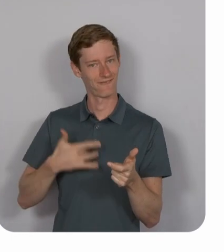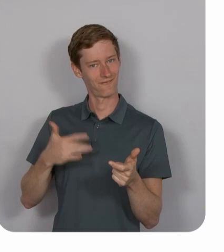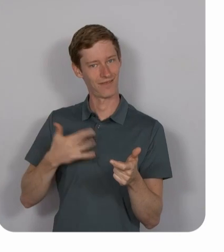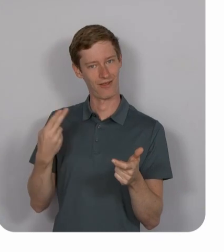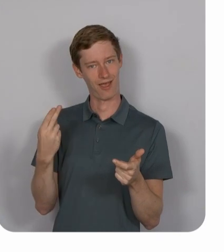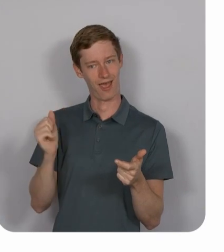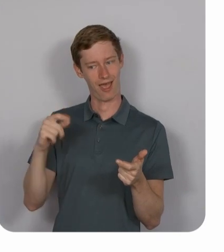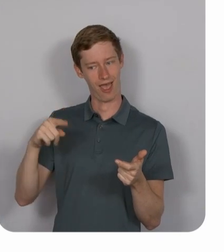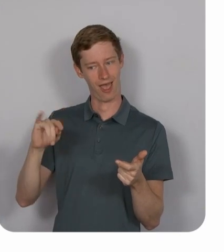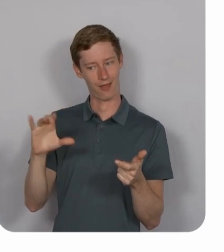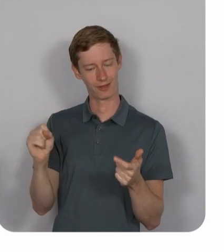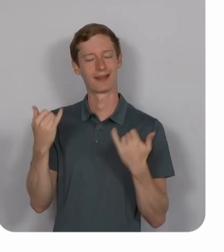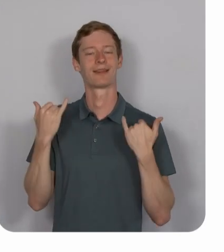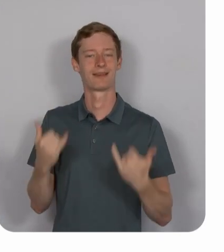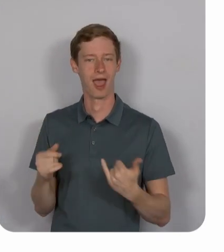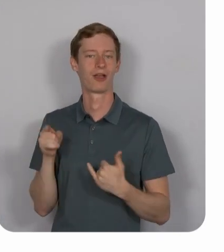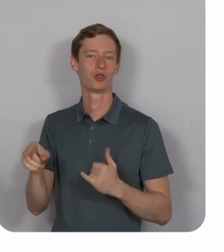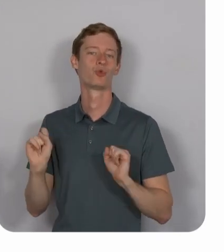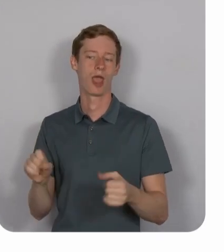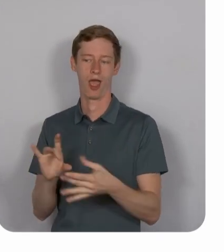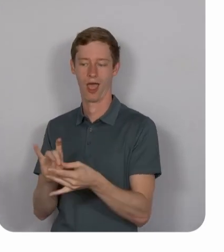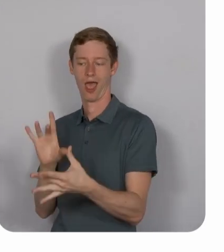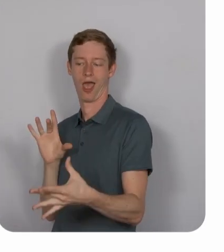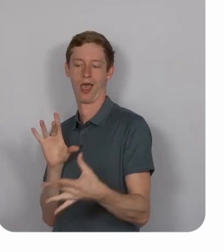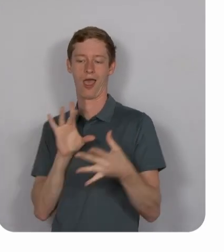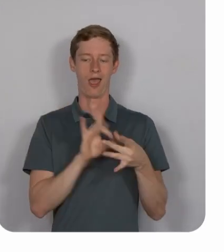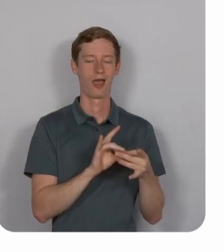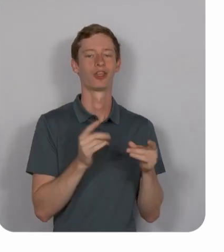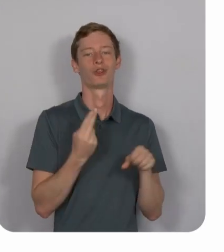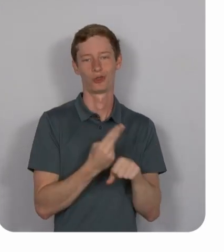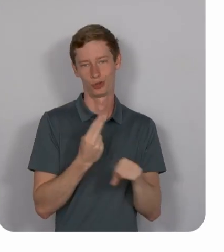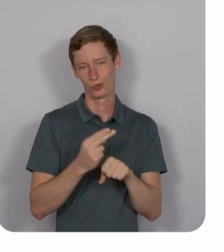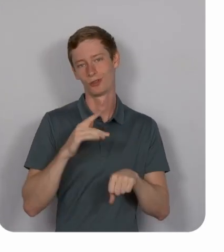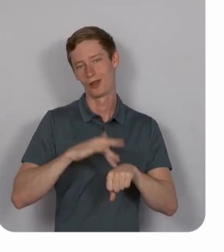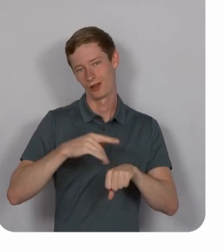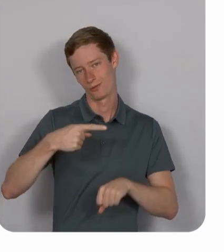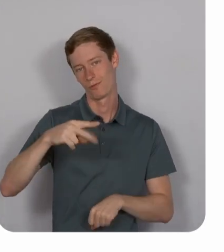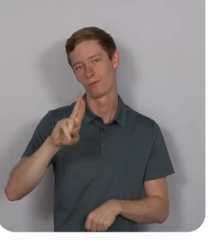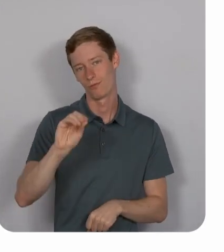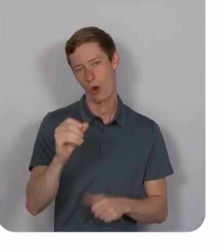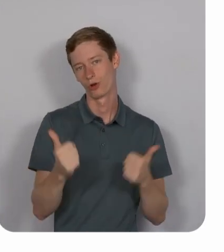the form of Touch Pro. Speaking of haptics, well,